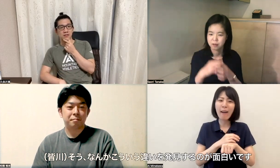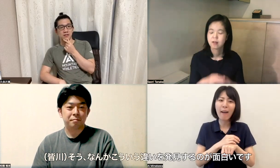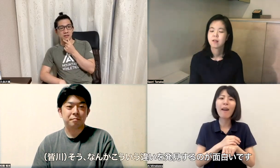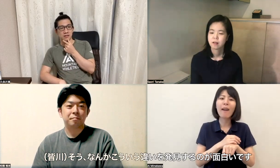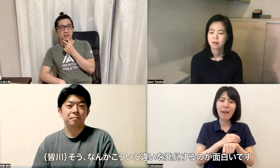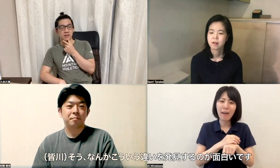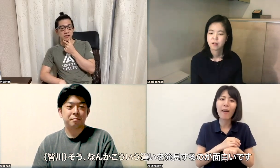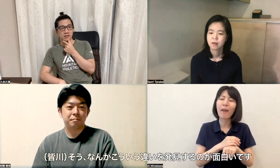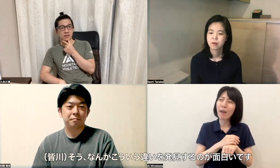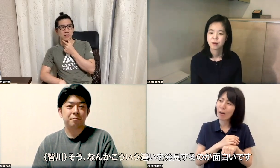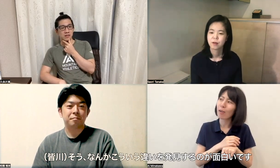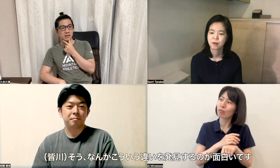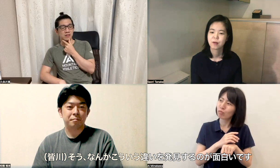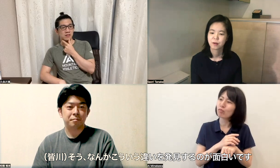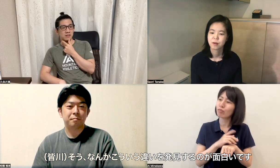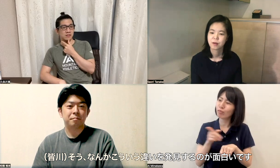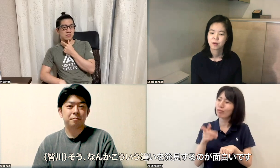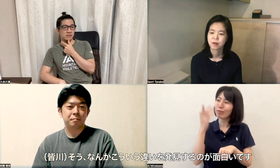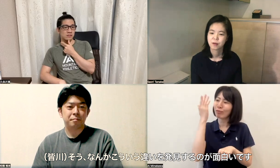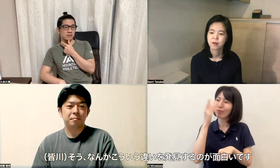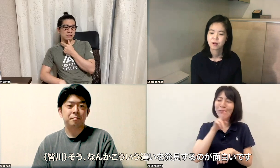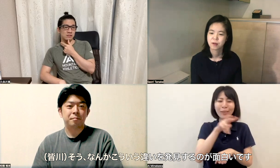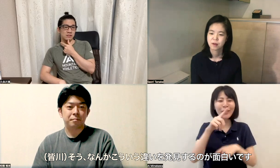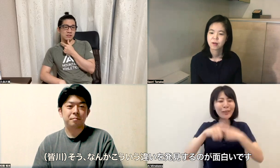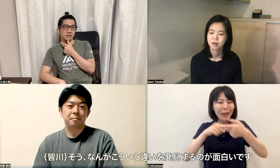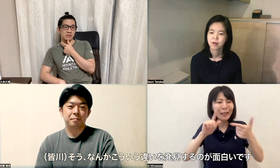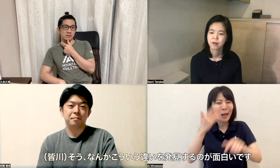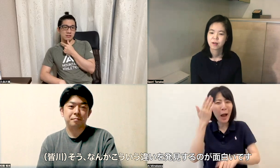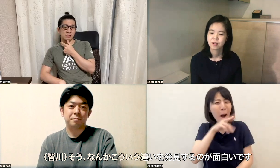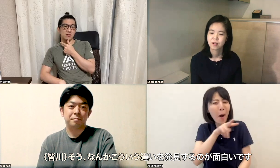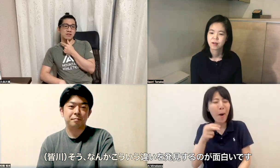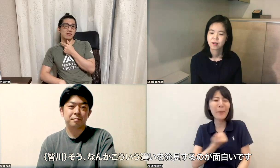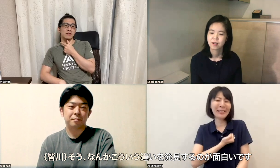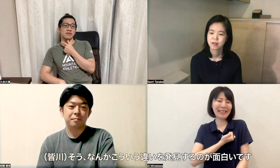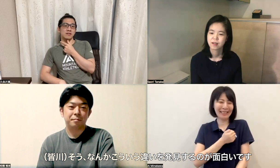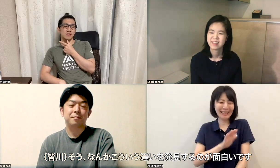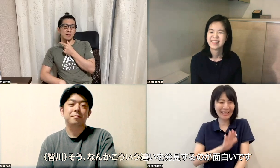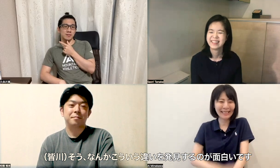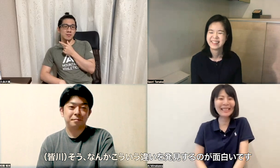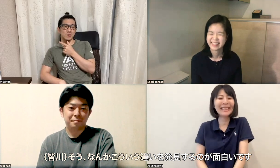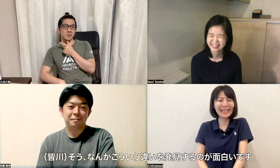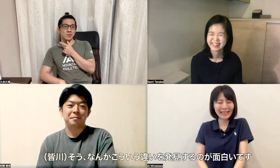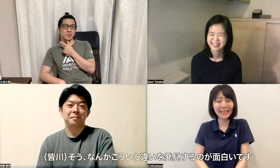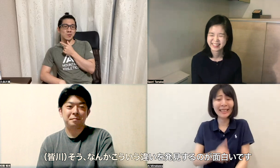(AM) Yes, it's interesting to discover these differences.